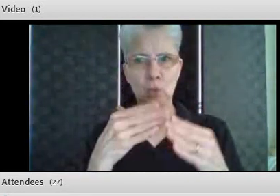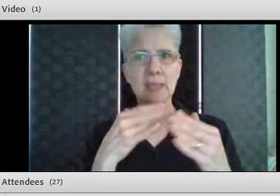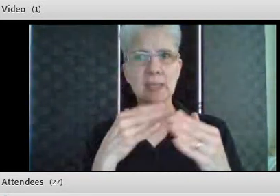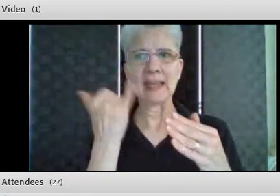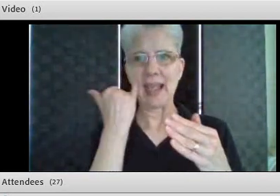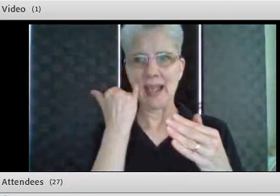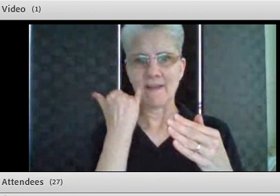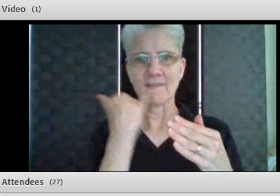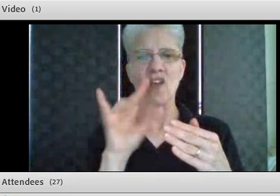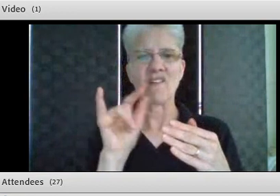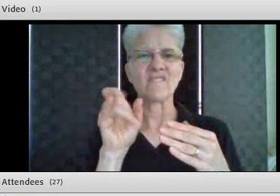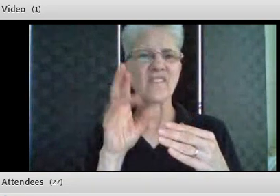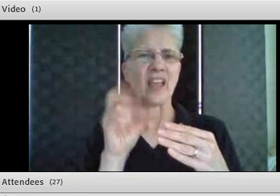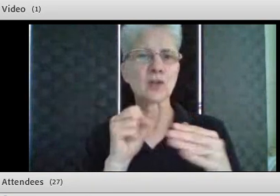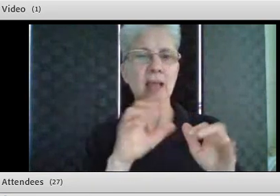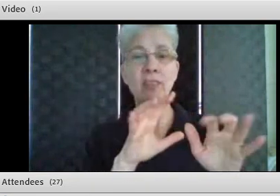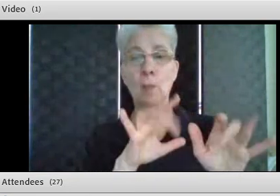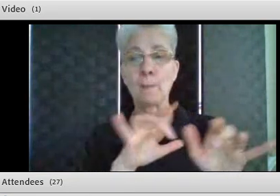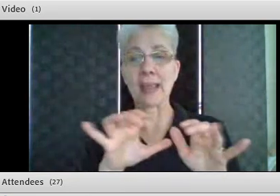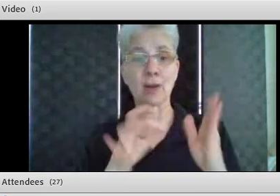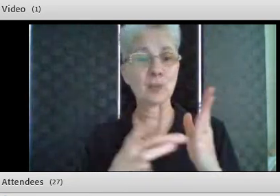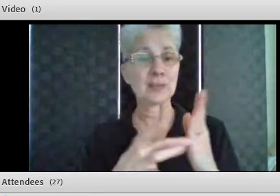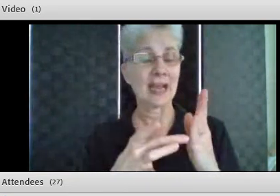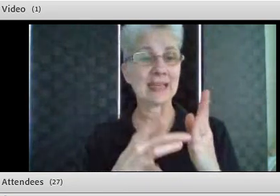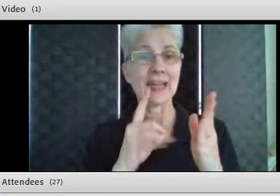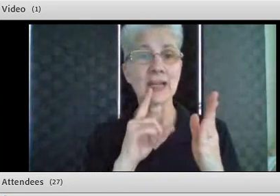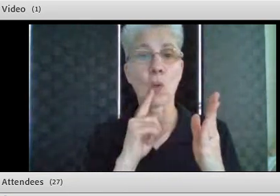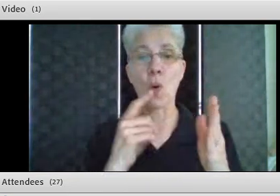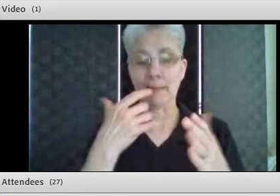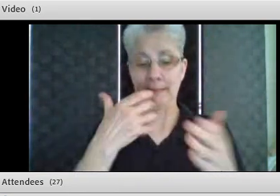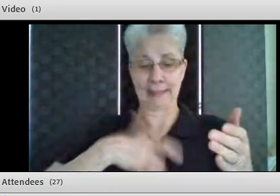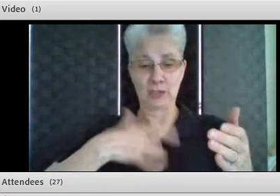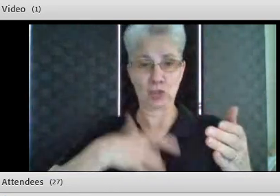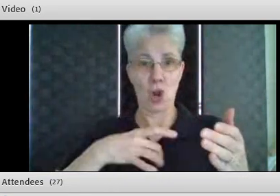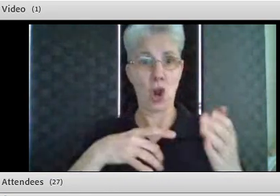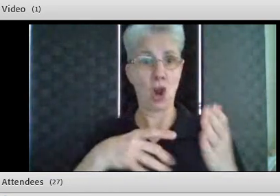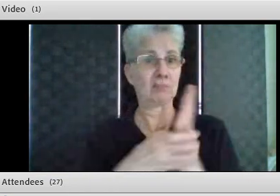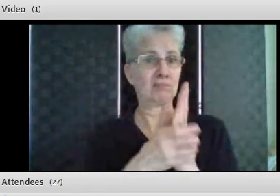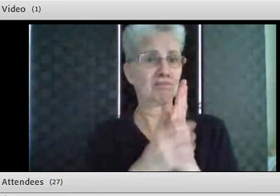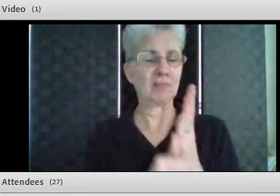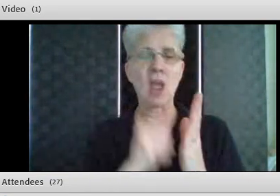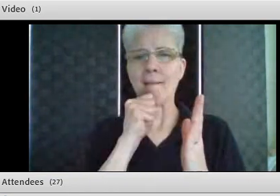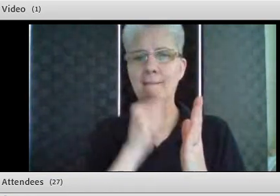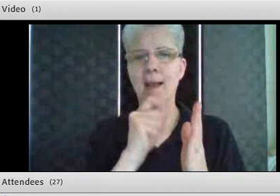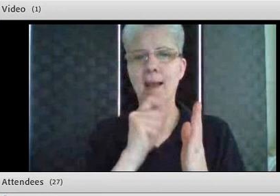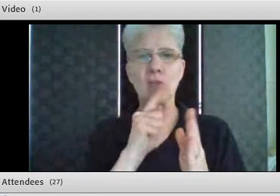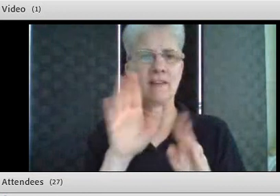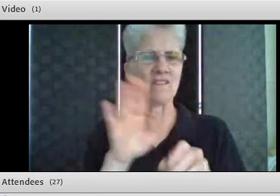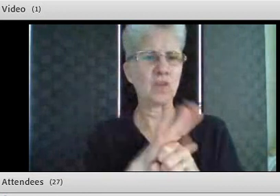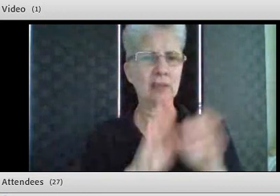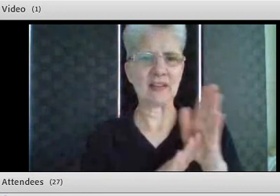and let them play in a way that it sounds good to them, and it sounds like they're really making music even if their fingers